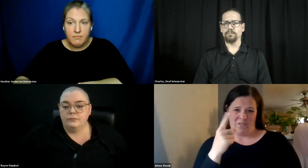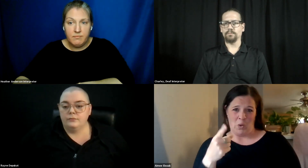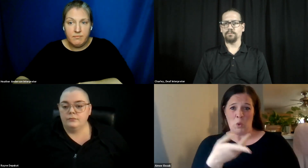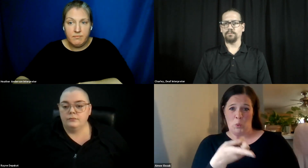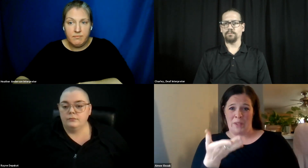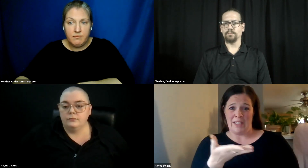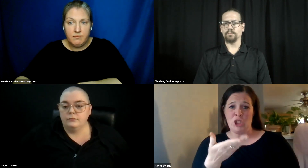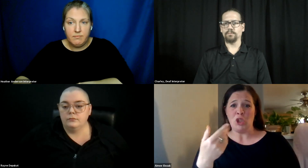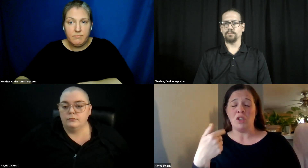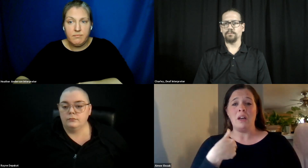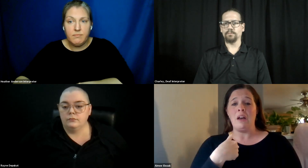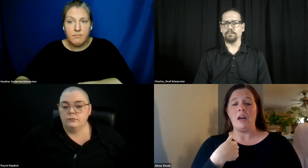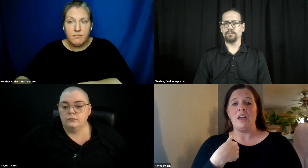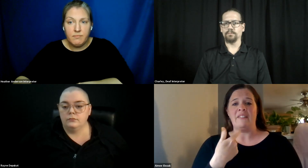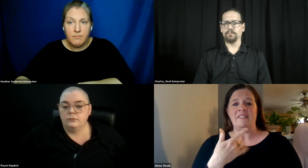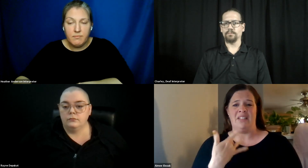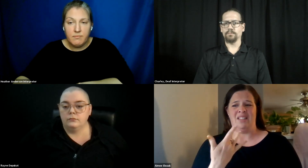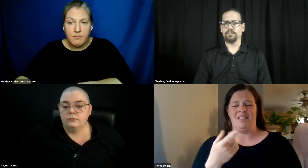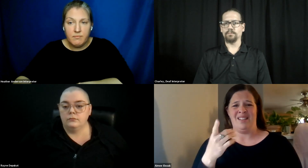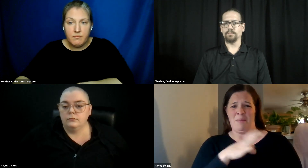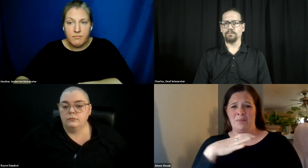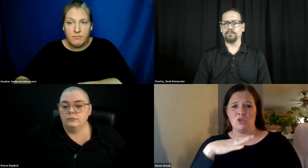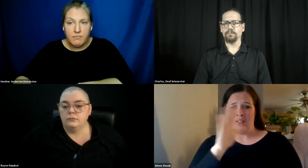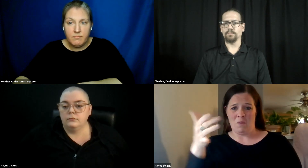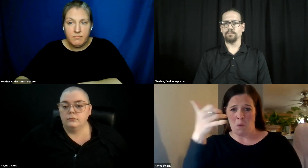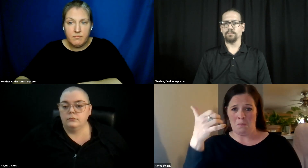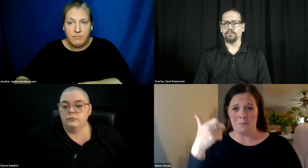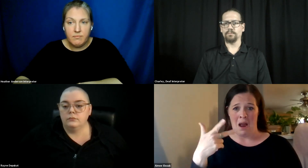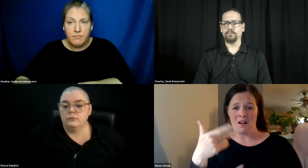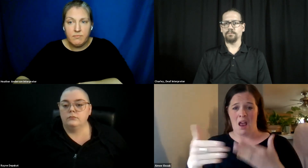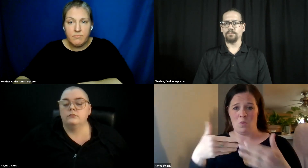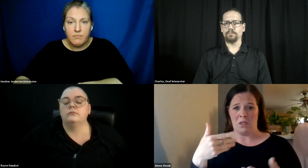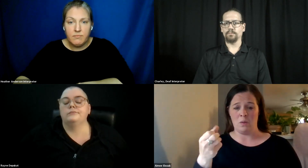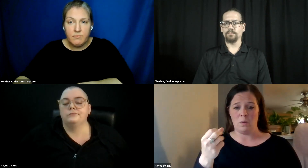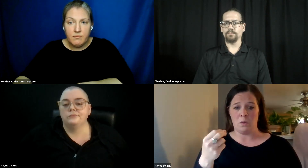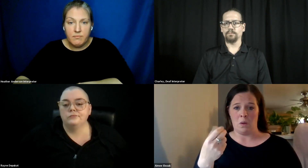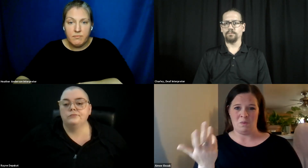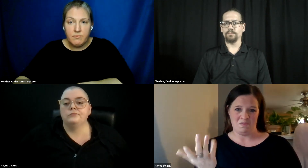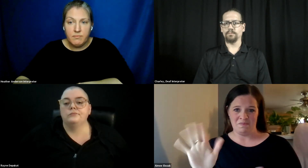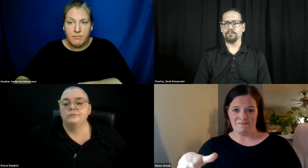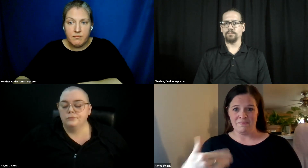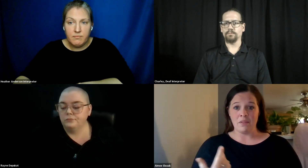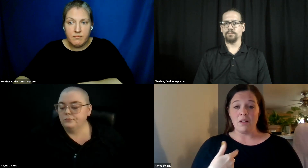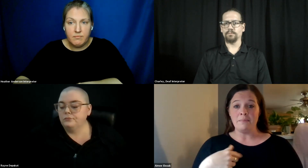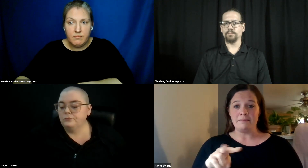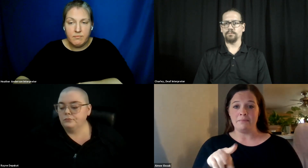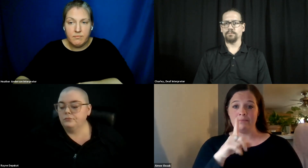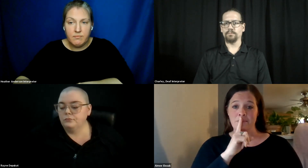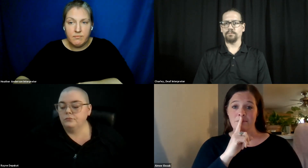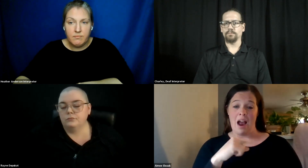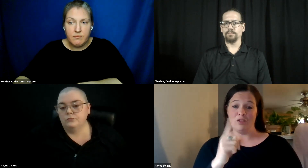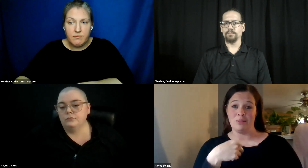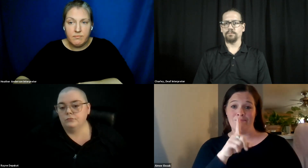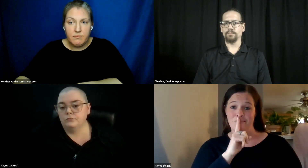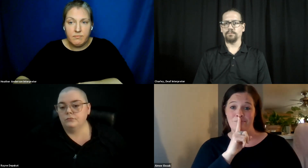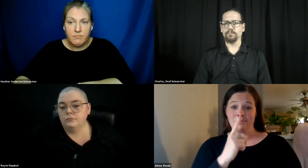And she said no what for your here now. So, feel like the cushion never calls us back anyway so.